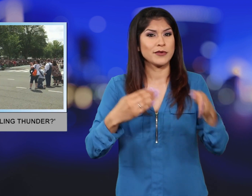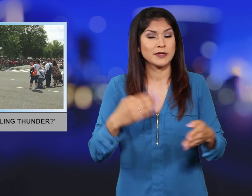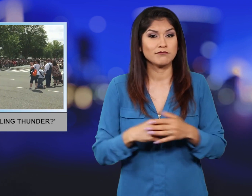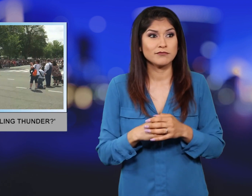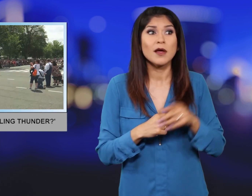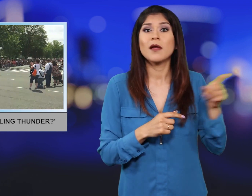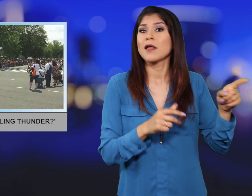weekend.